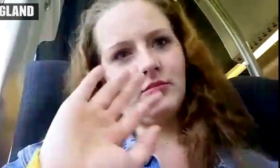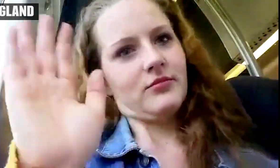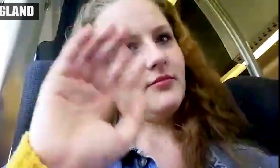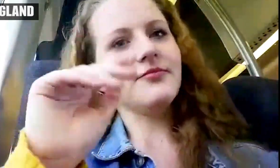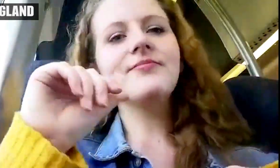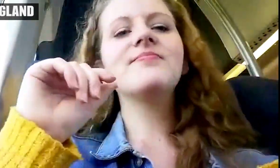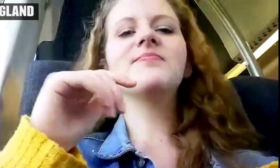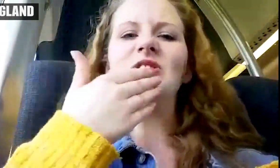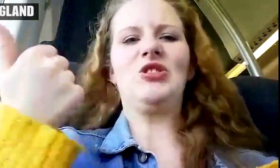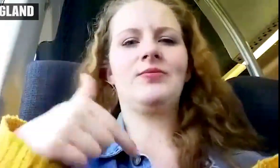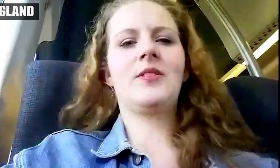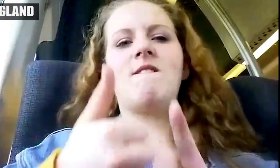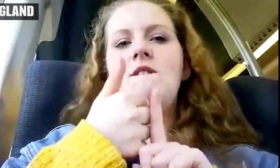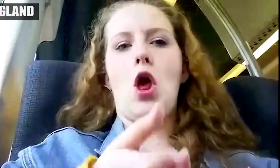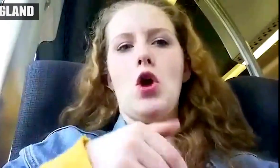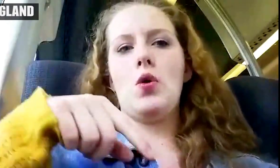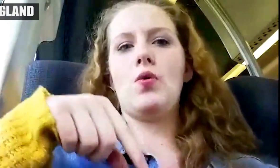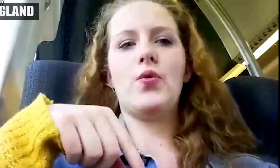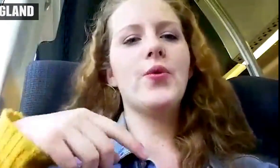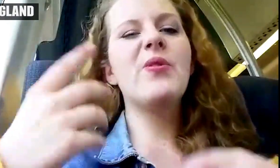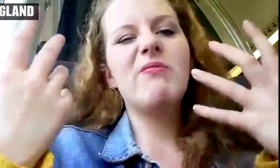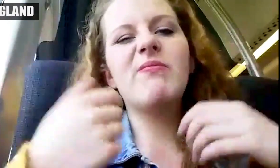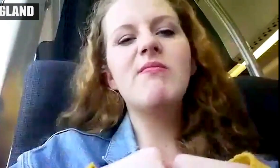Follow your gut and act on it.